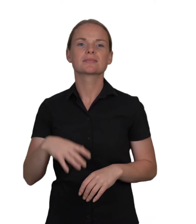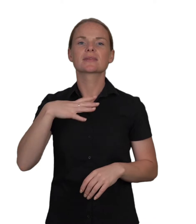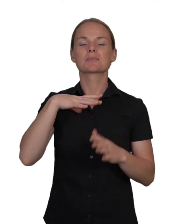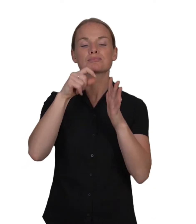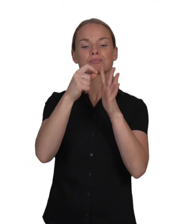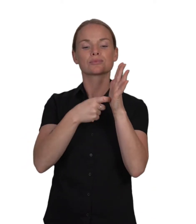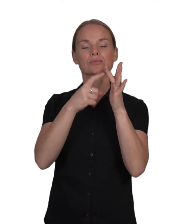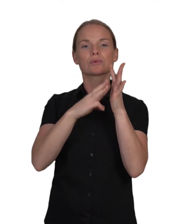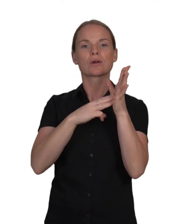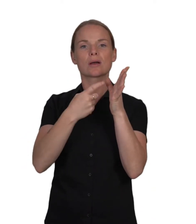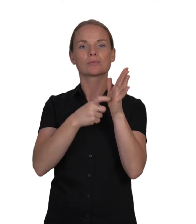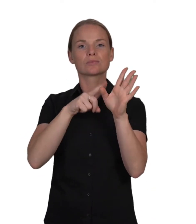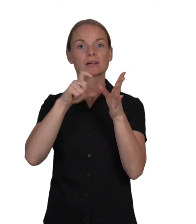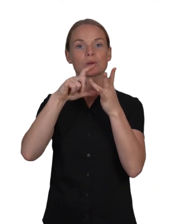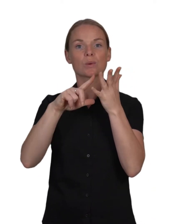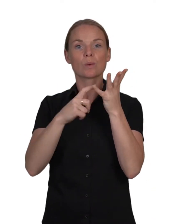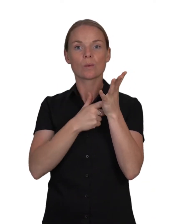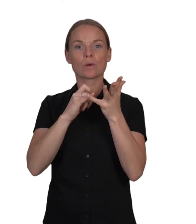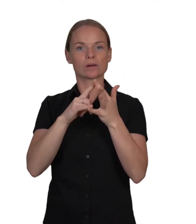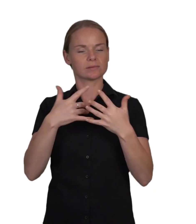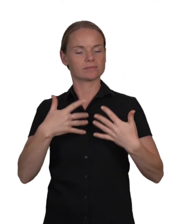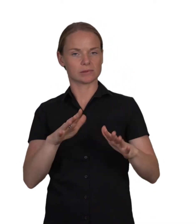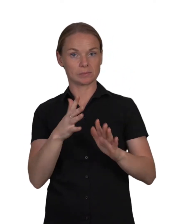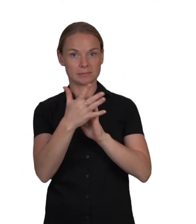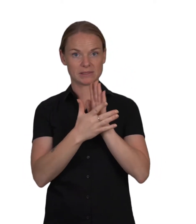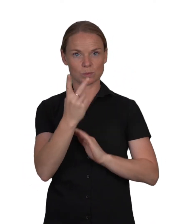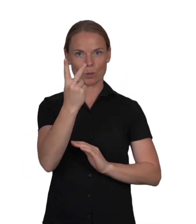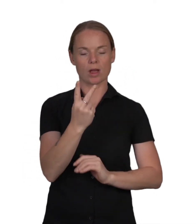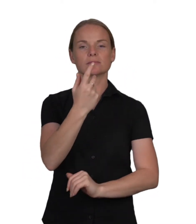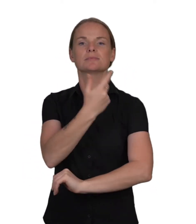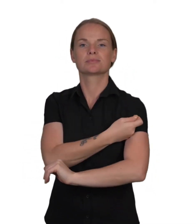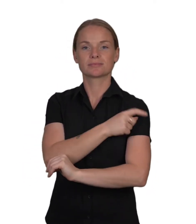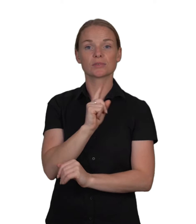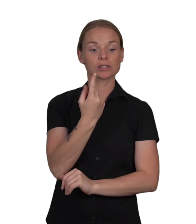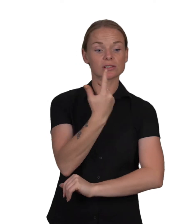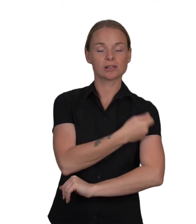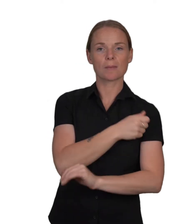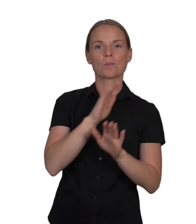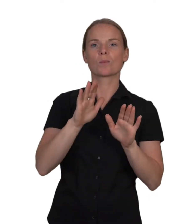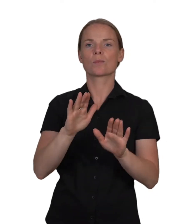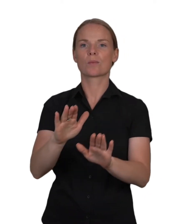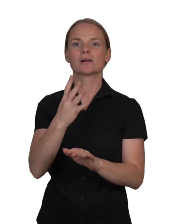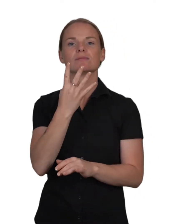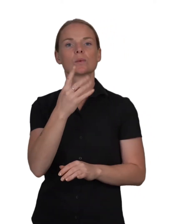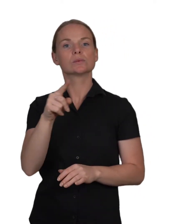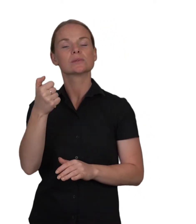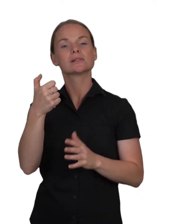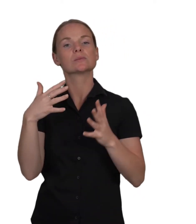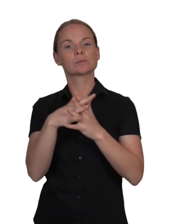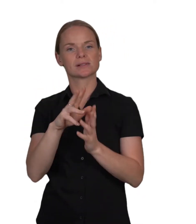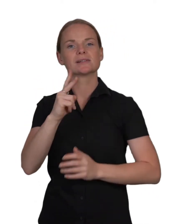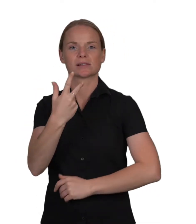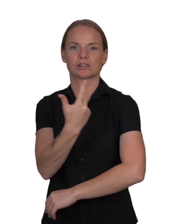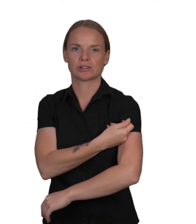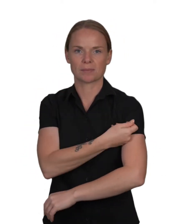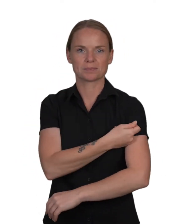Two doses are required initially (called the primary course). These 2 doses are usually given 4-6 weeks apart.